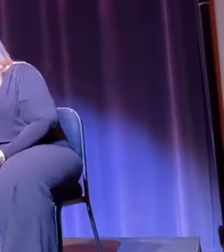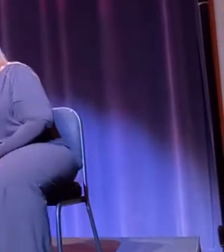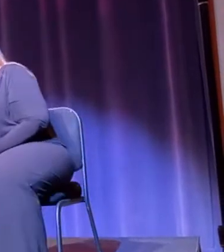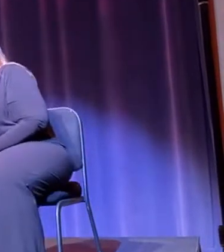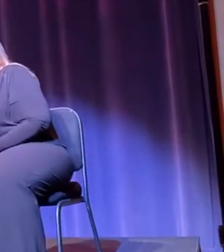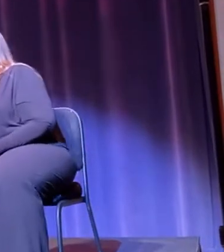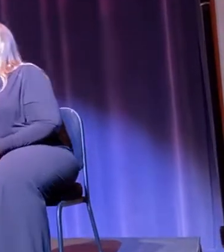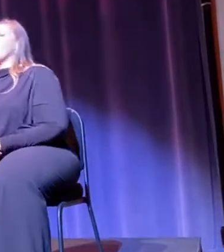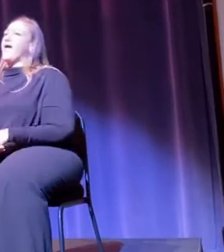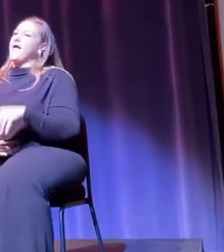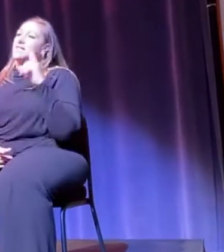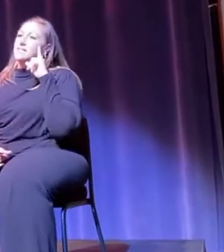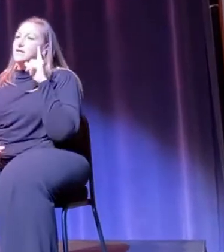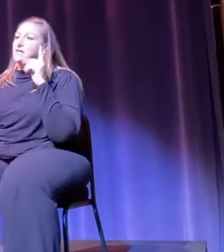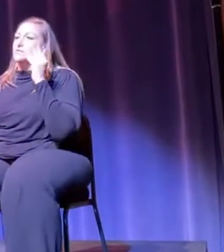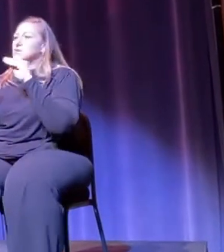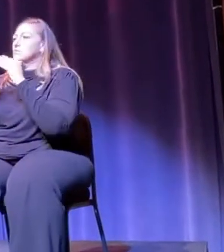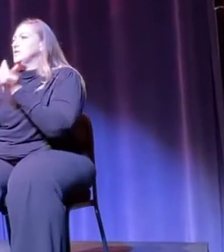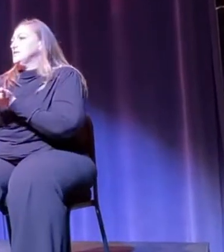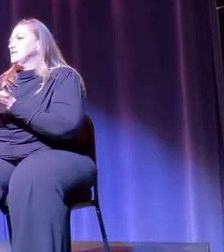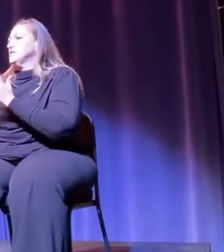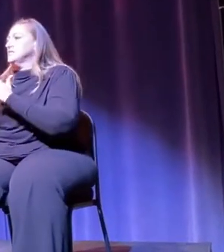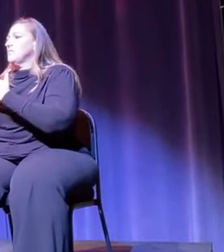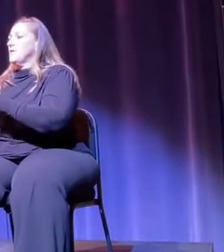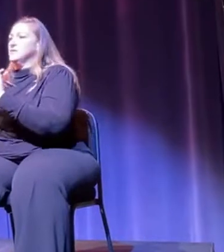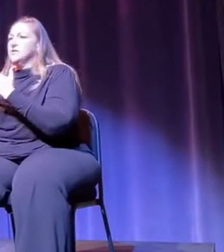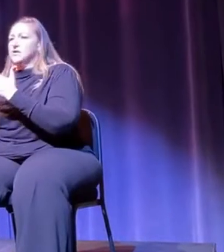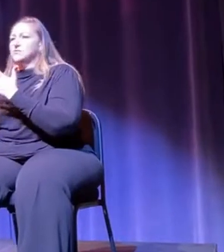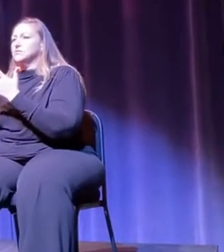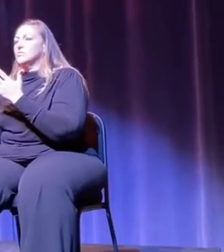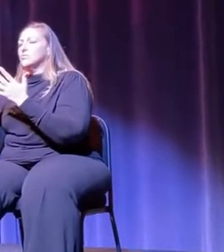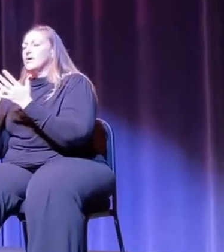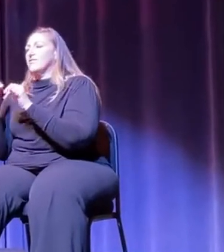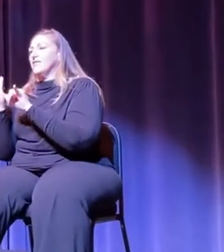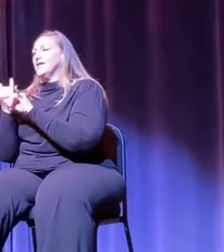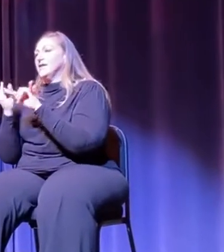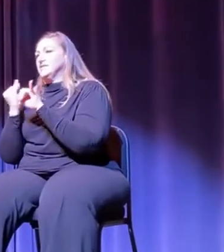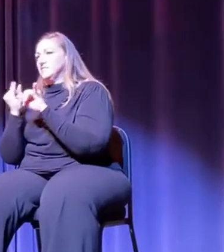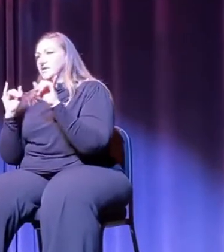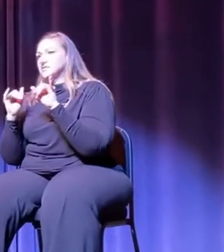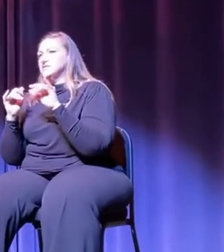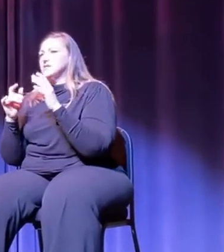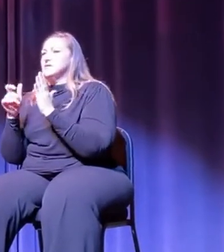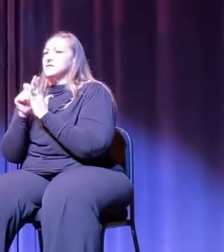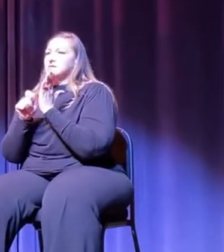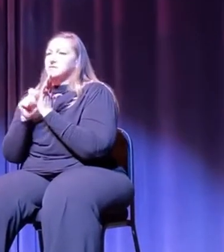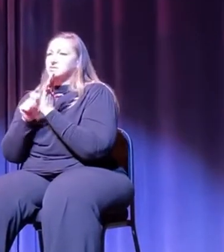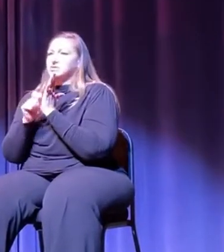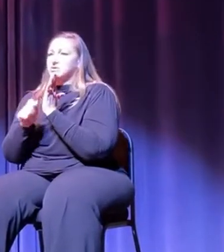more easily is like building networks with like indie journals. If journals are a concern for you